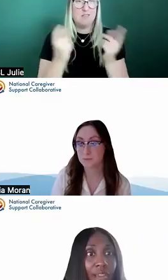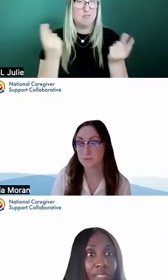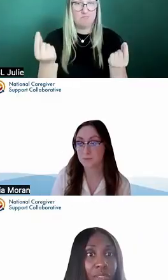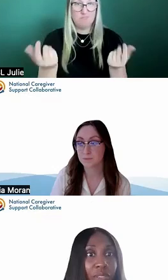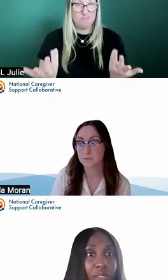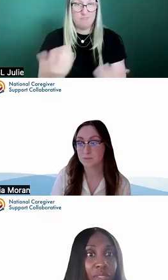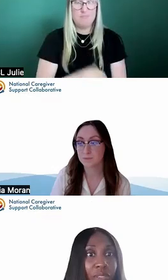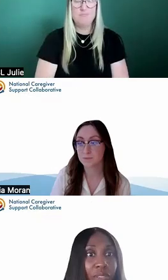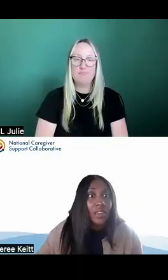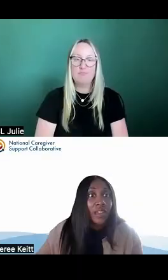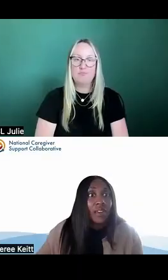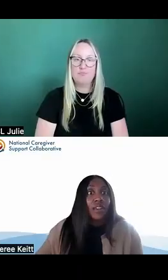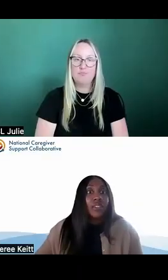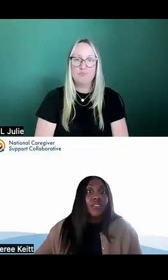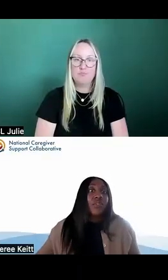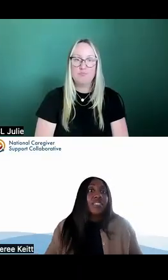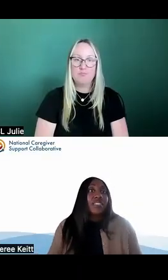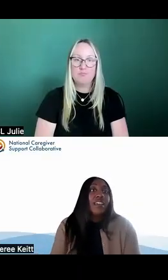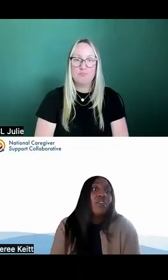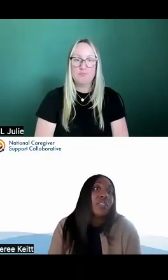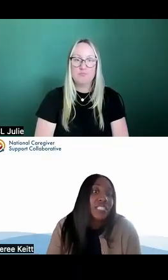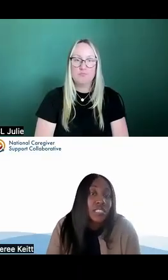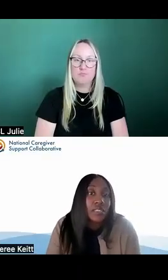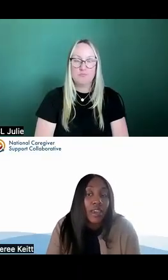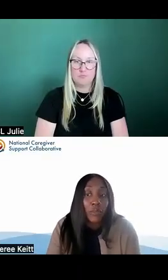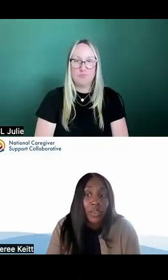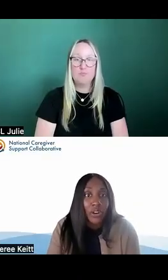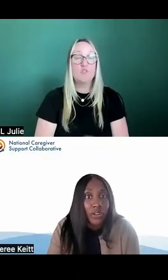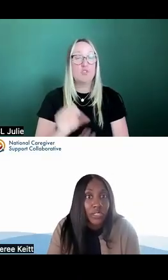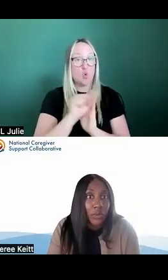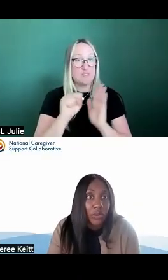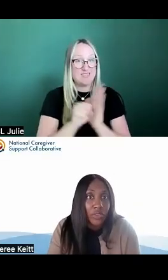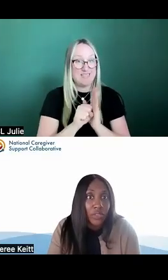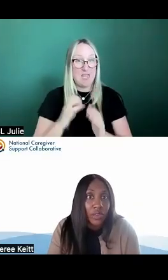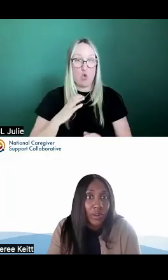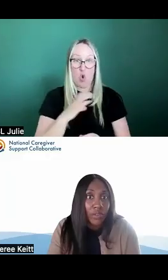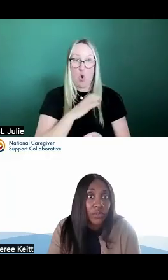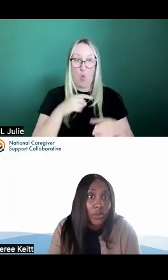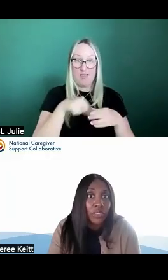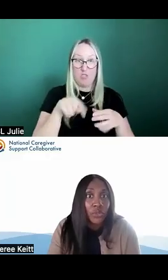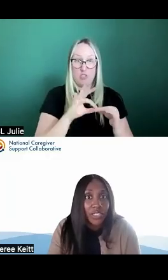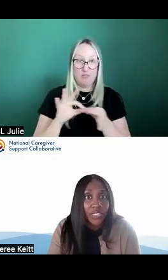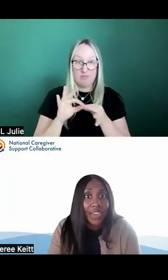Absolutely. So the state coalitions that we currently work with are: Florida, Georgia,